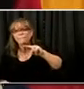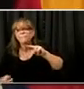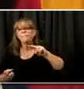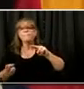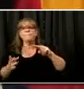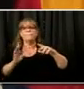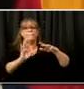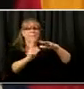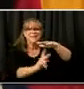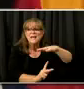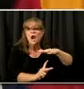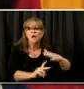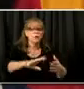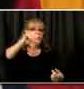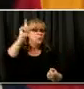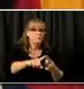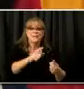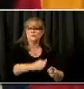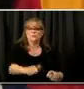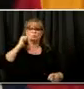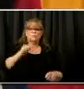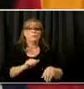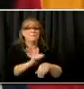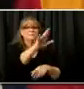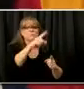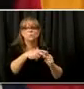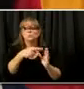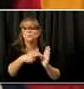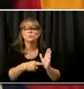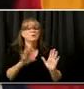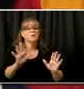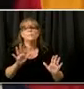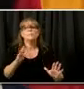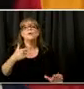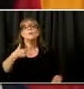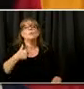to turn that around we need to change that because that's an incredibly life-changing impact for our